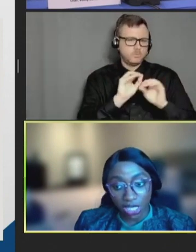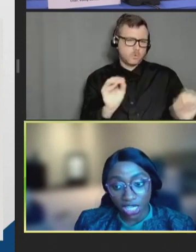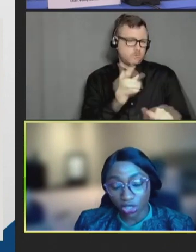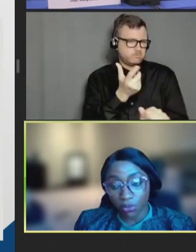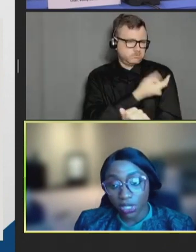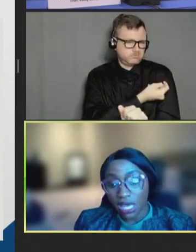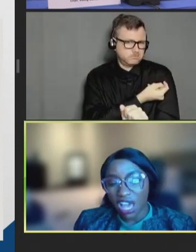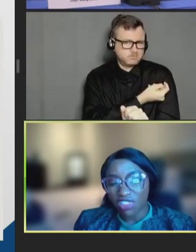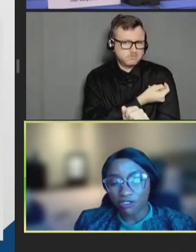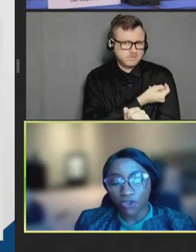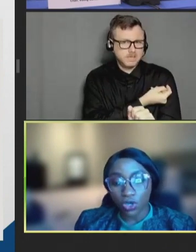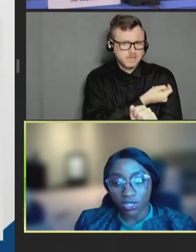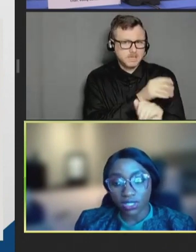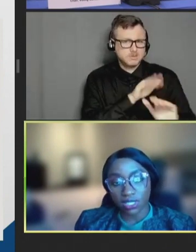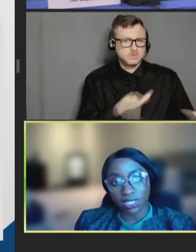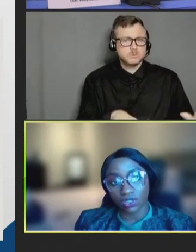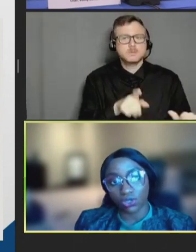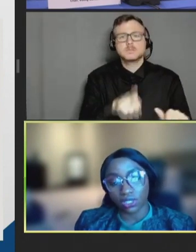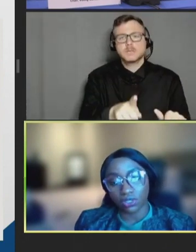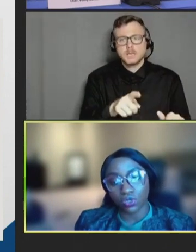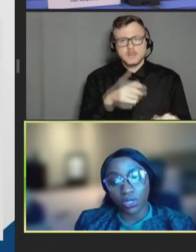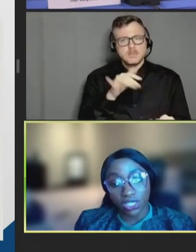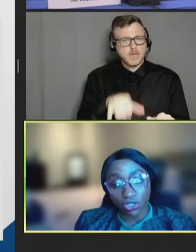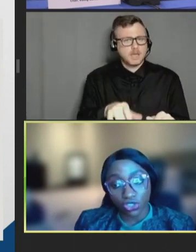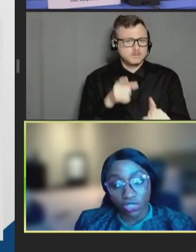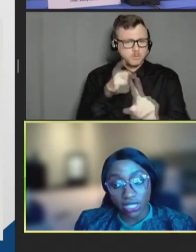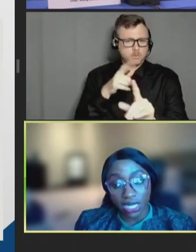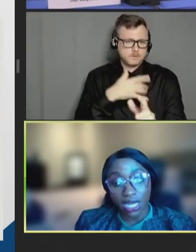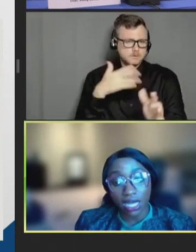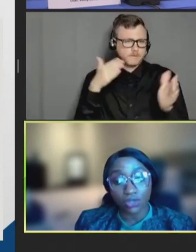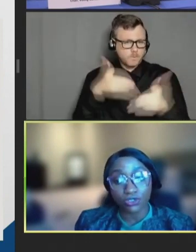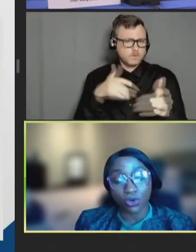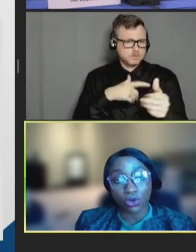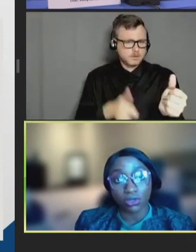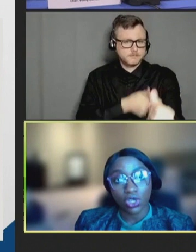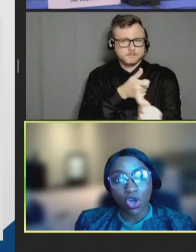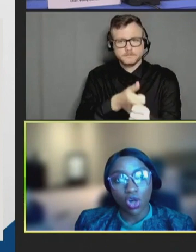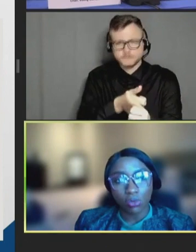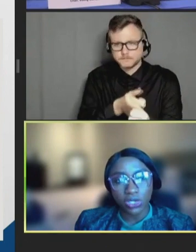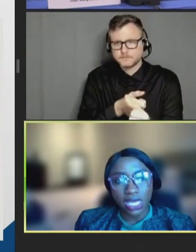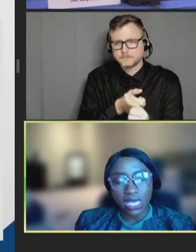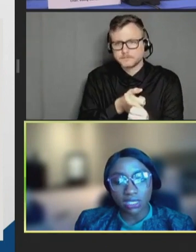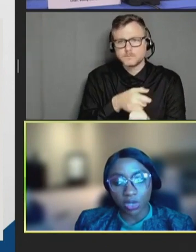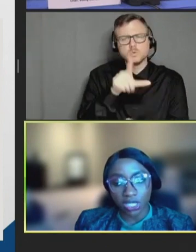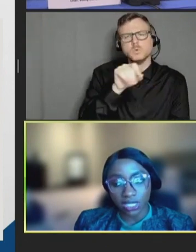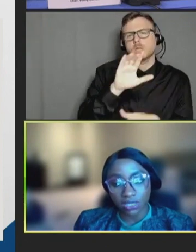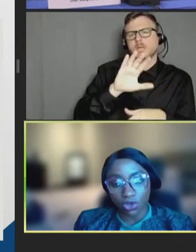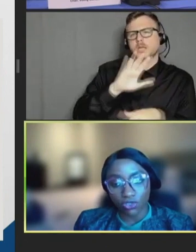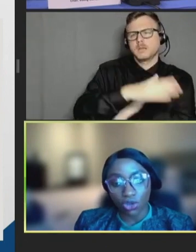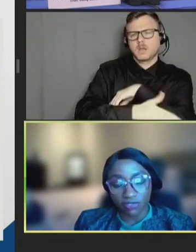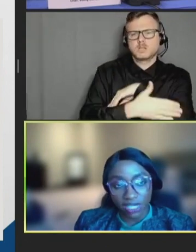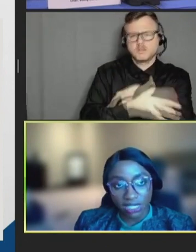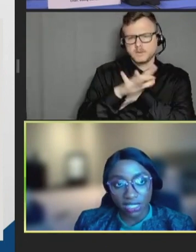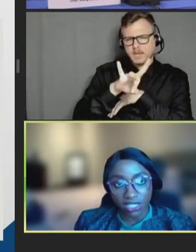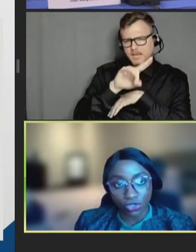the big catch-up. And the focus is on 20 countries that account for almost 80 percent on vaccinated